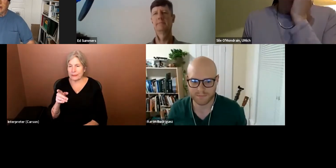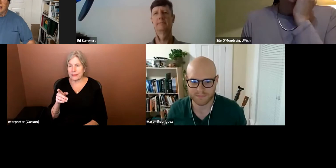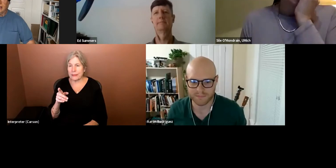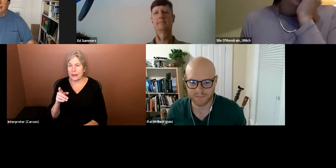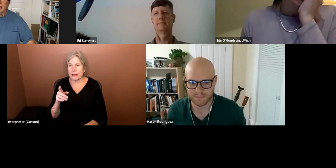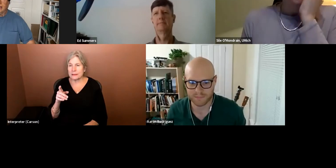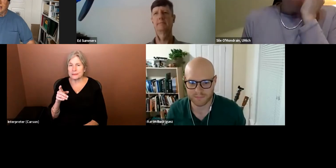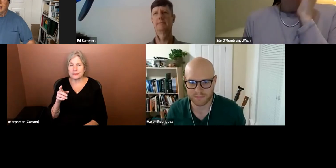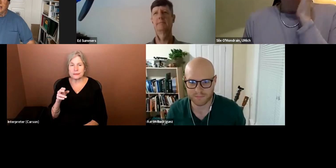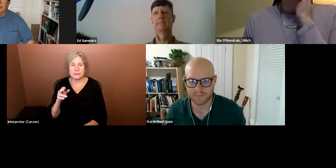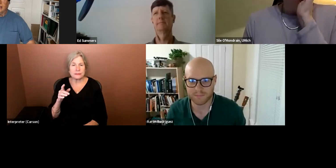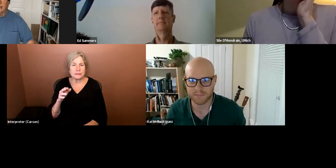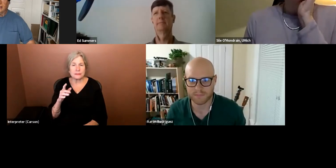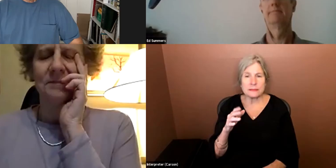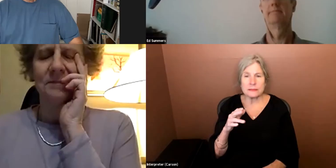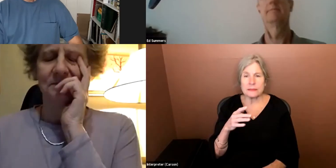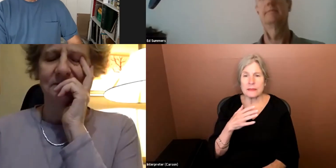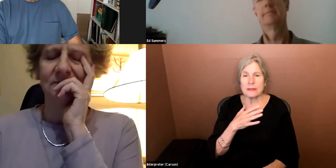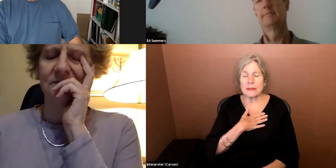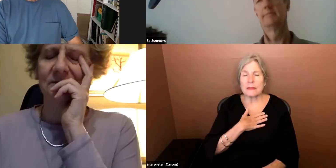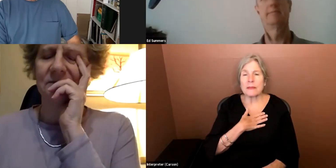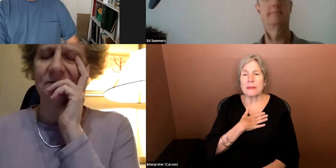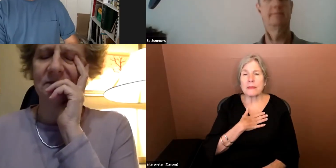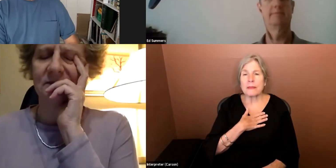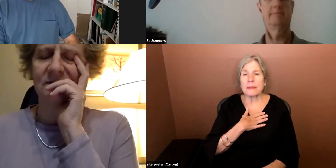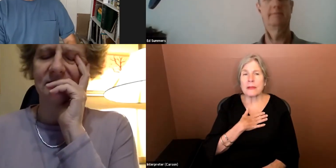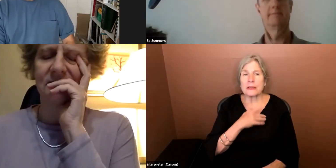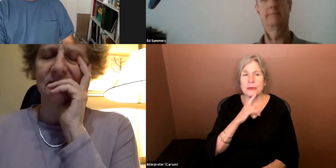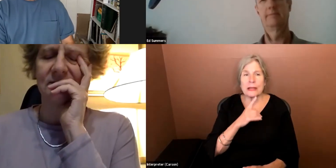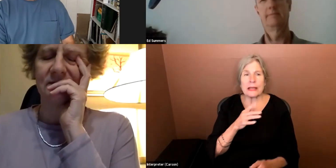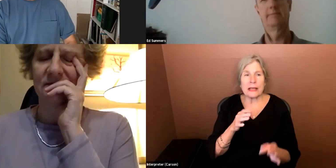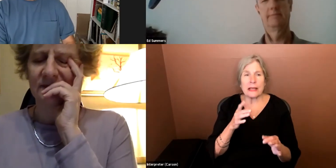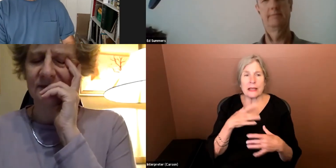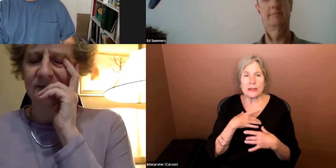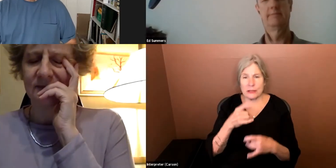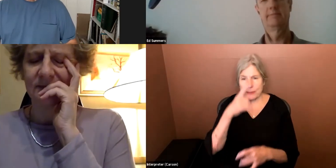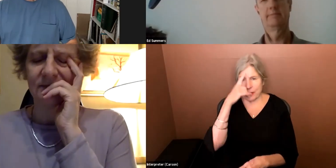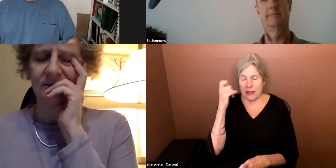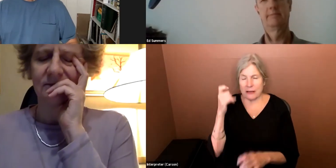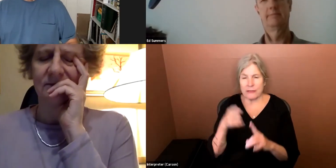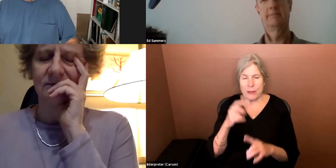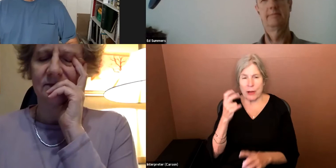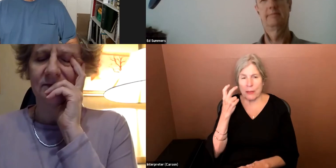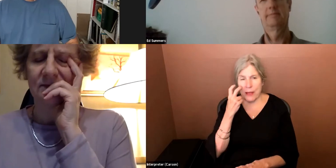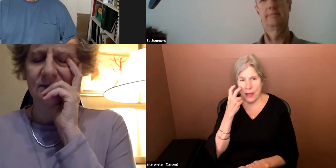my -- it's really interesting because from a blind perspective the